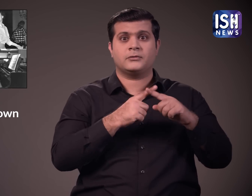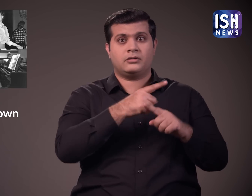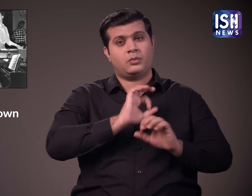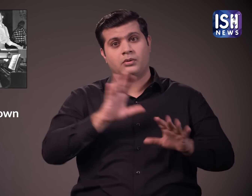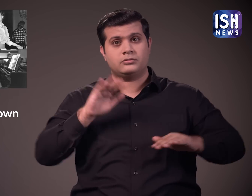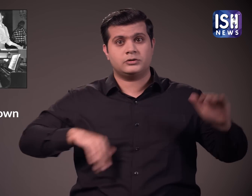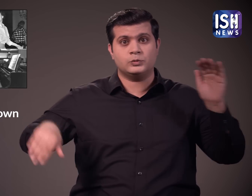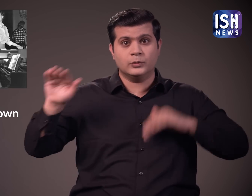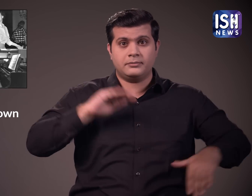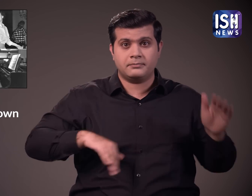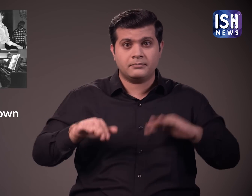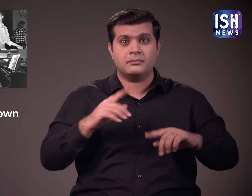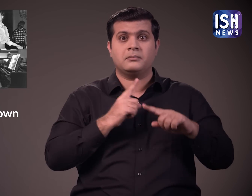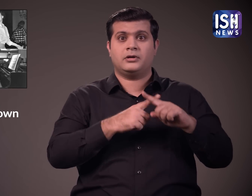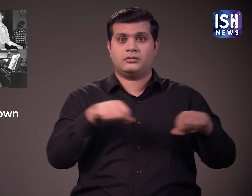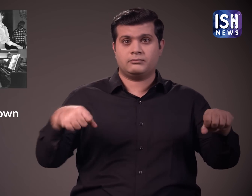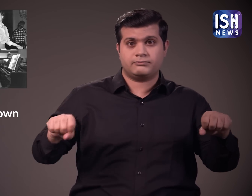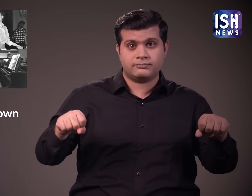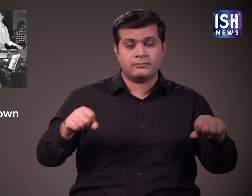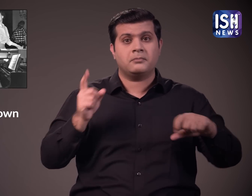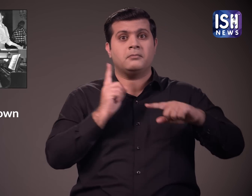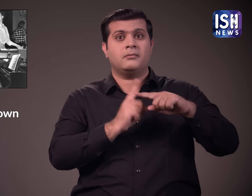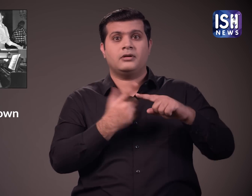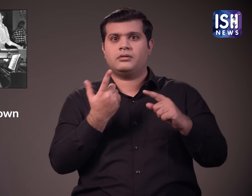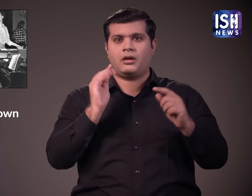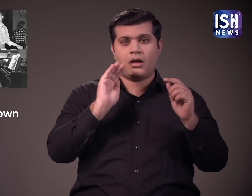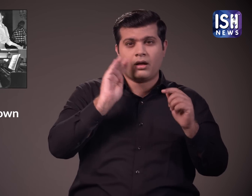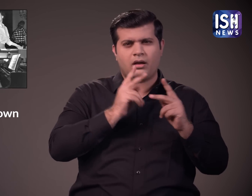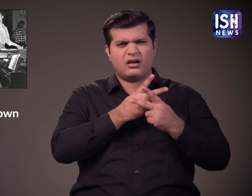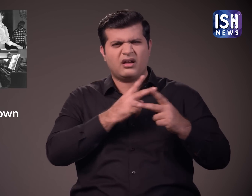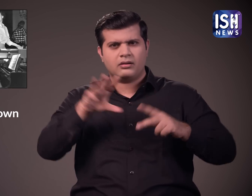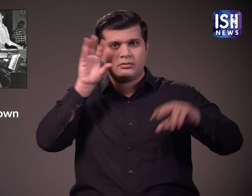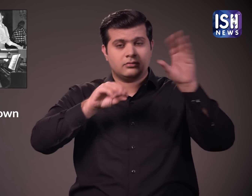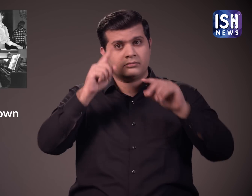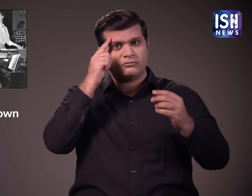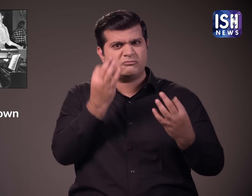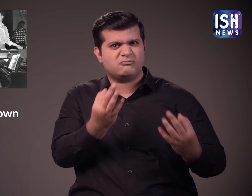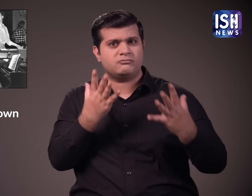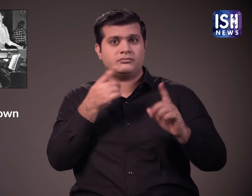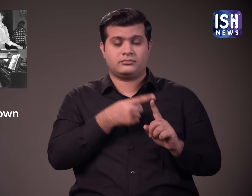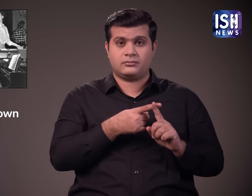Elizabeth's schooling also included learning to swim, ride, music, dance etc.